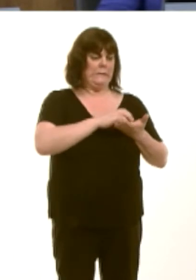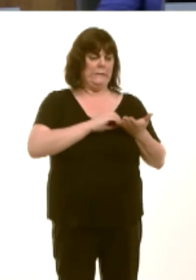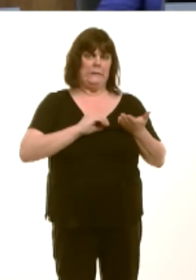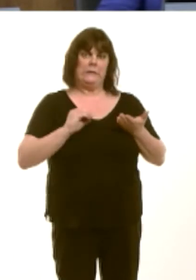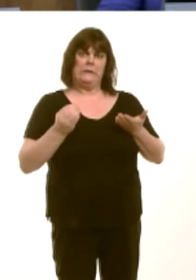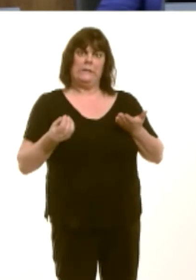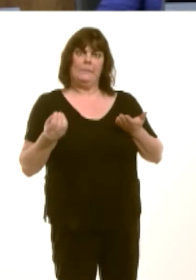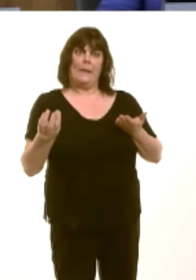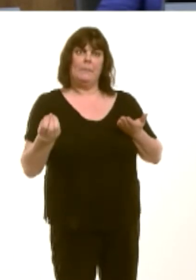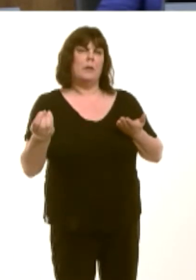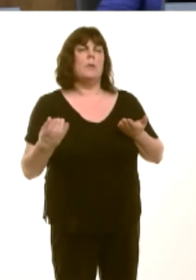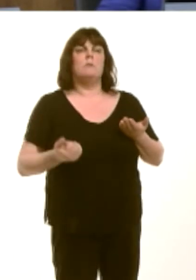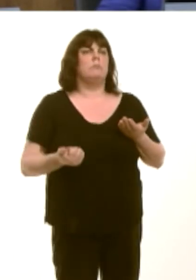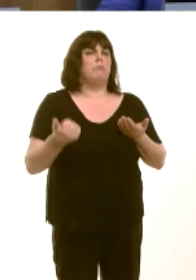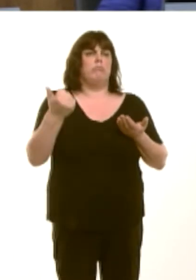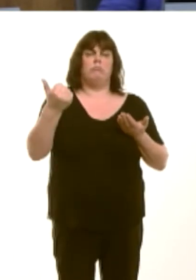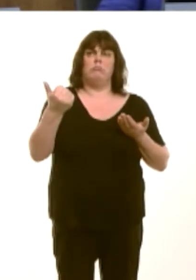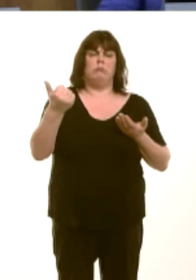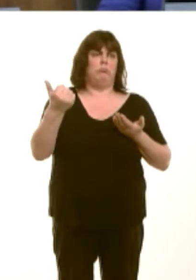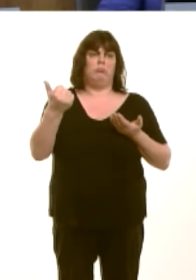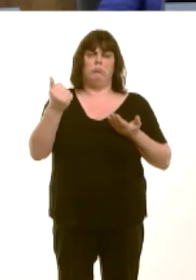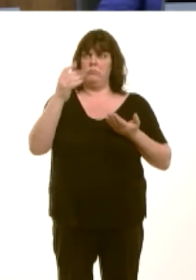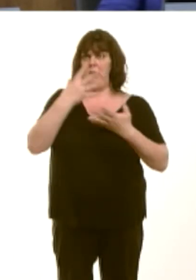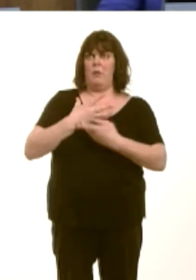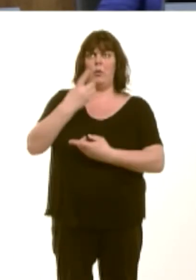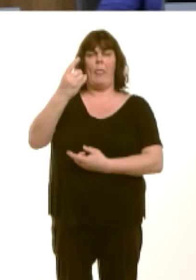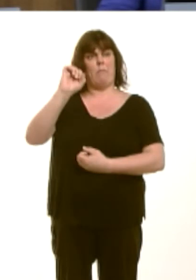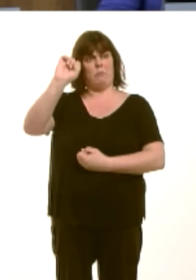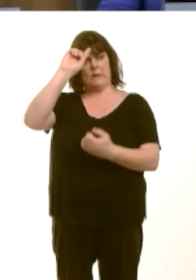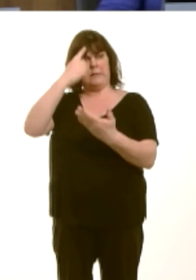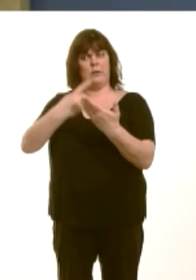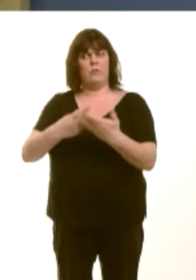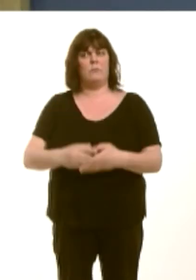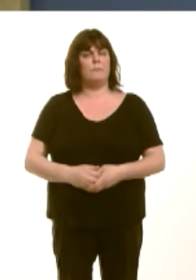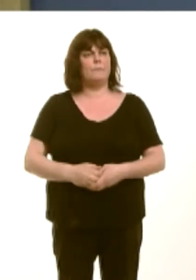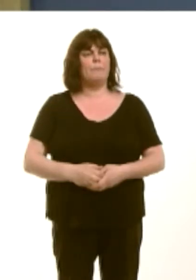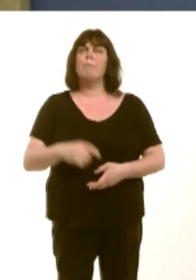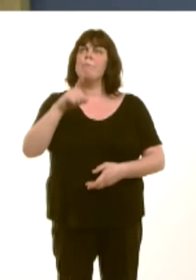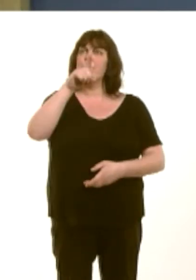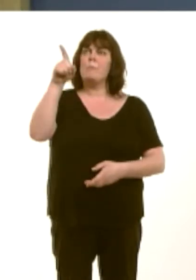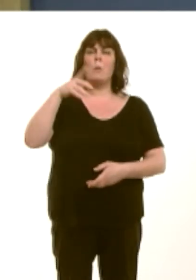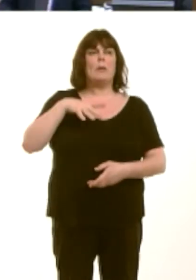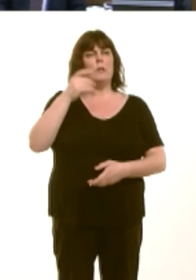situation, that is something that we would encourage them to do, and to at least consider the option.